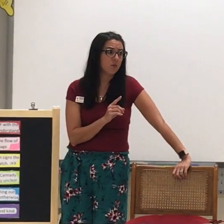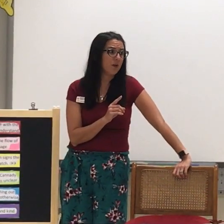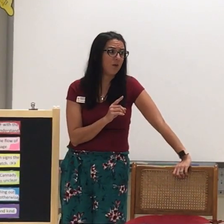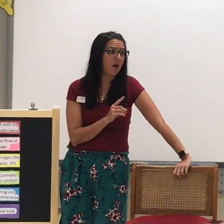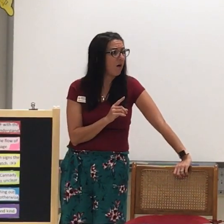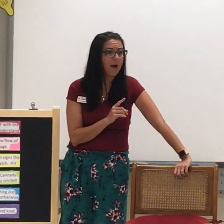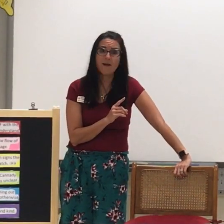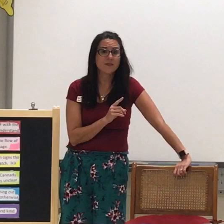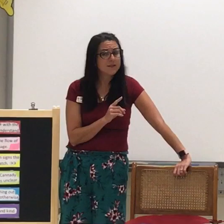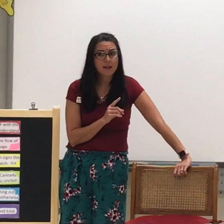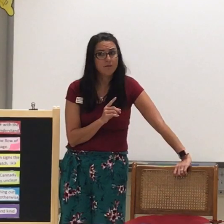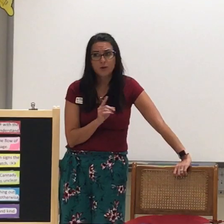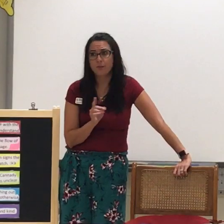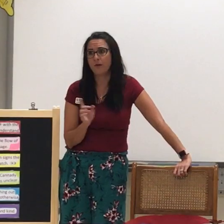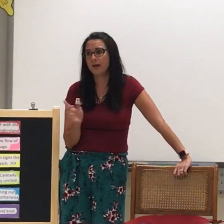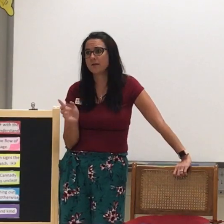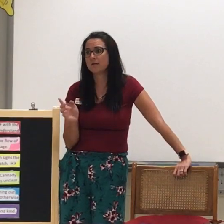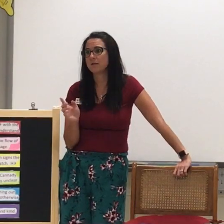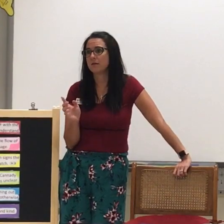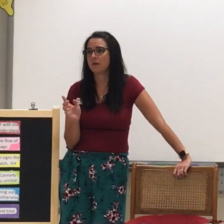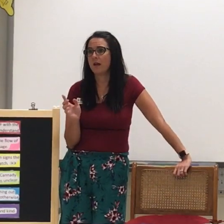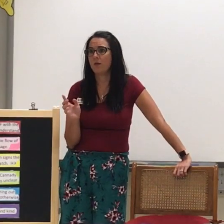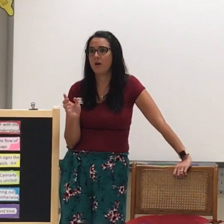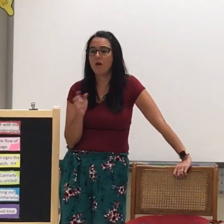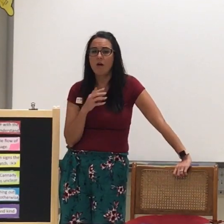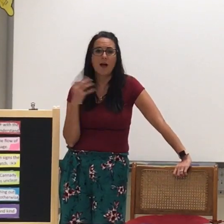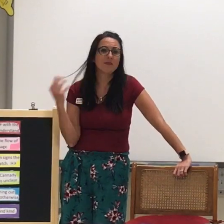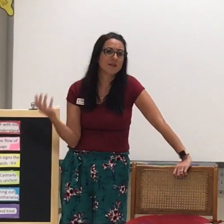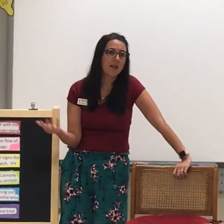we don't all have the same viewpoints okay we don't all have the same